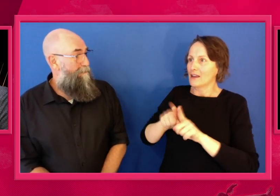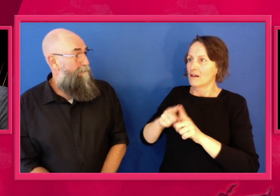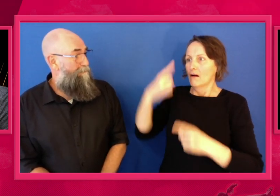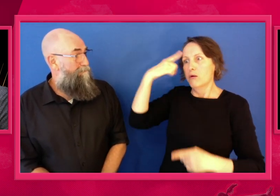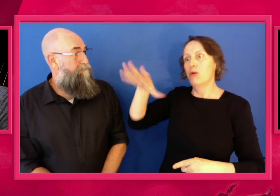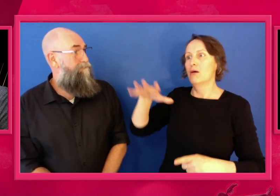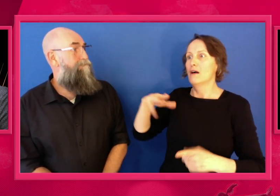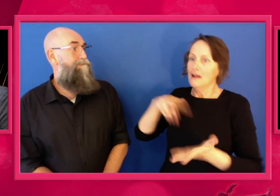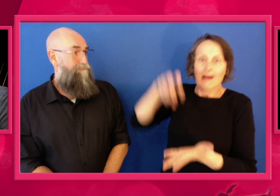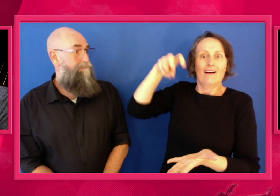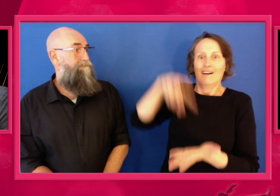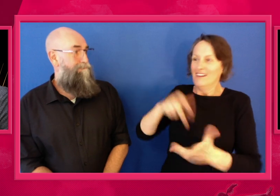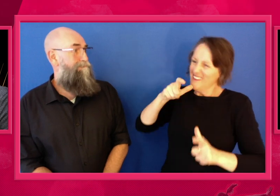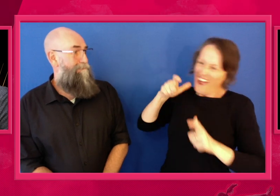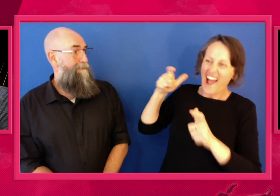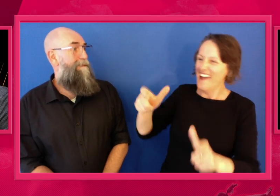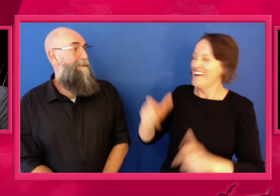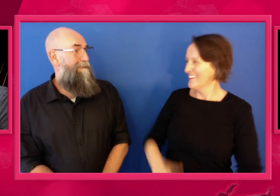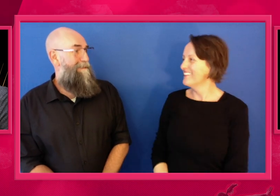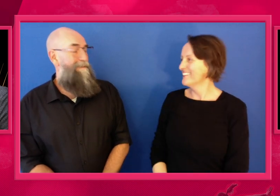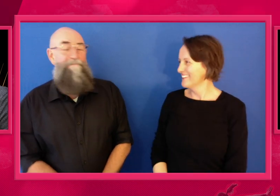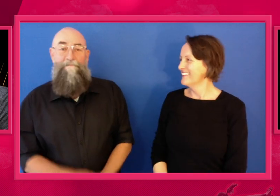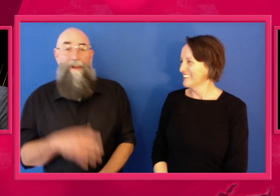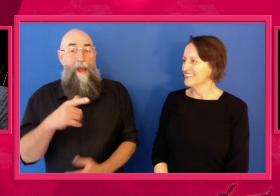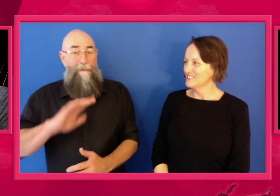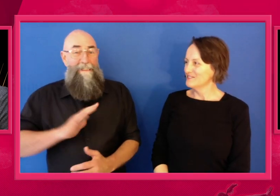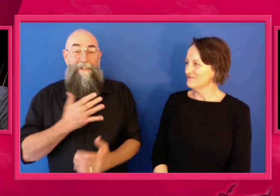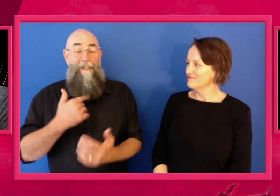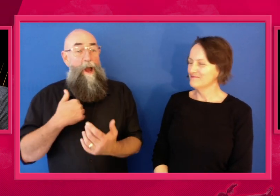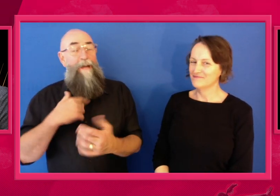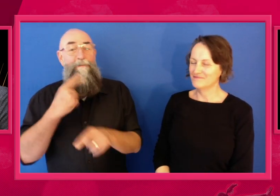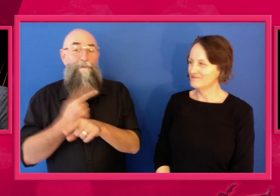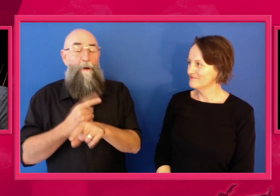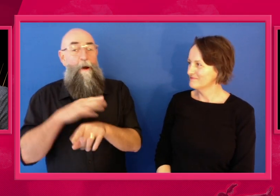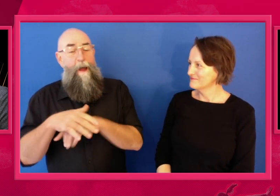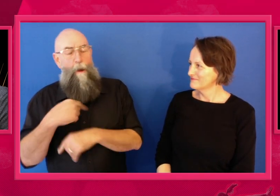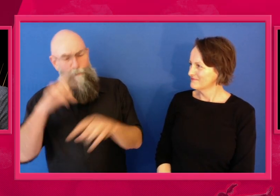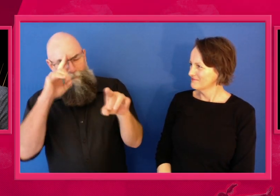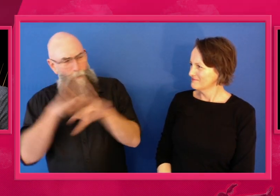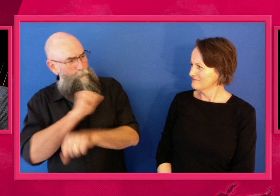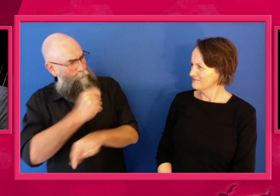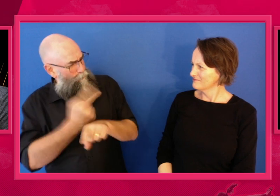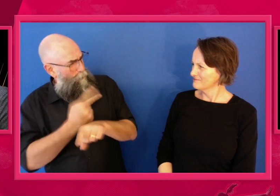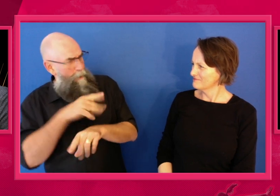Kurt Fearnley: My, I was really confused when you started saying that that's your You Little Ripper moment. Because you're half-Dolphin. Georgie Tunny: Yes.